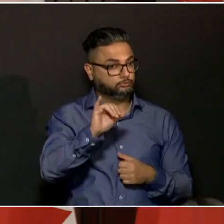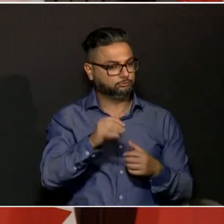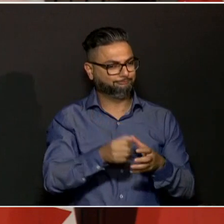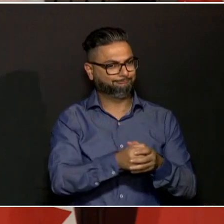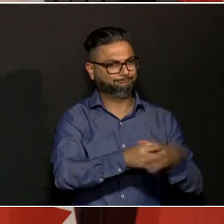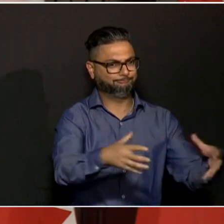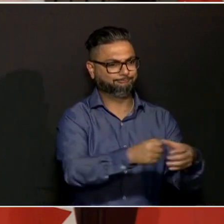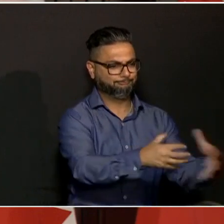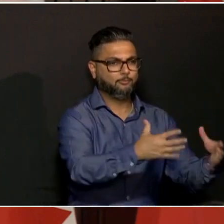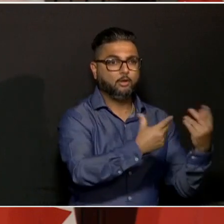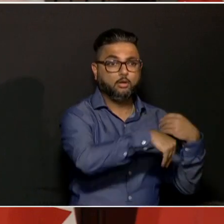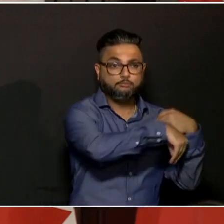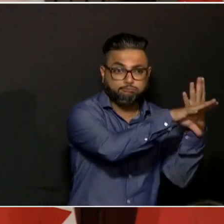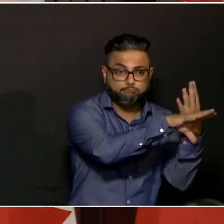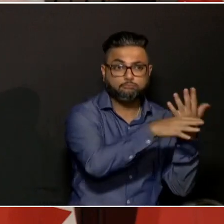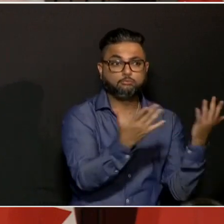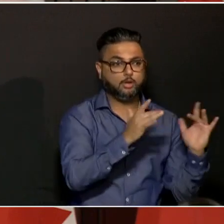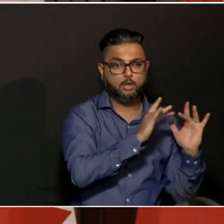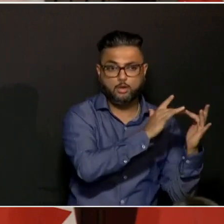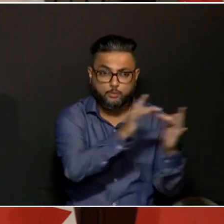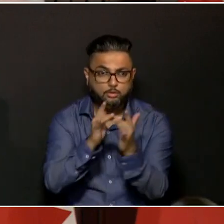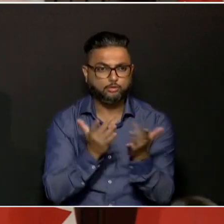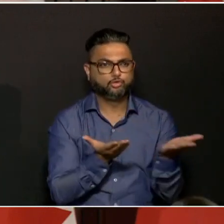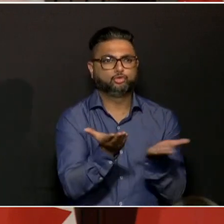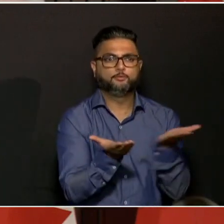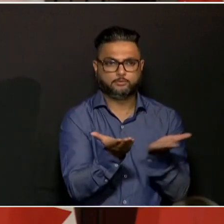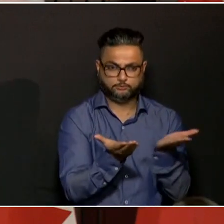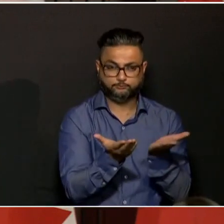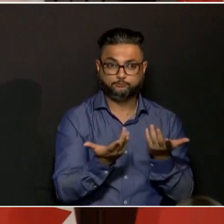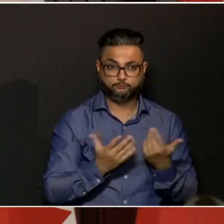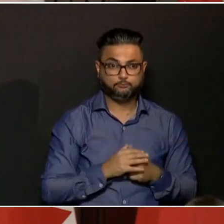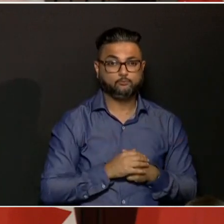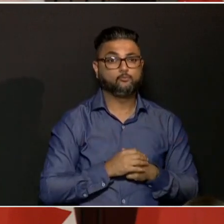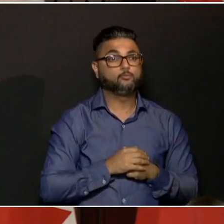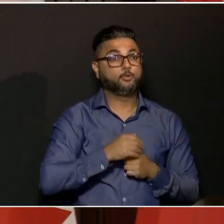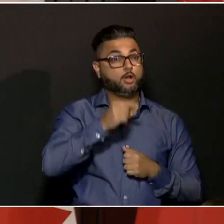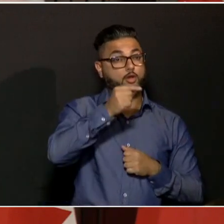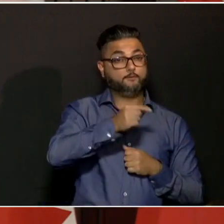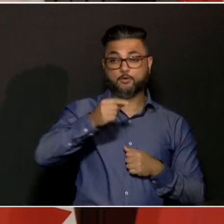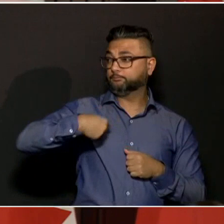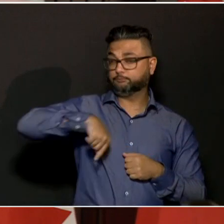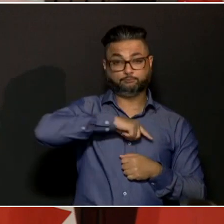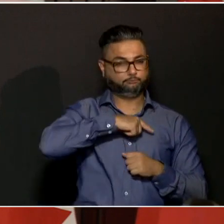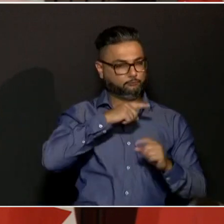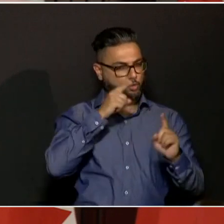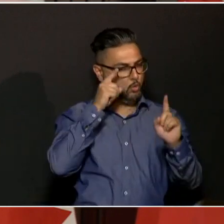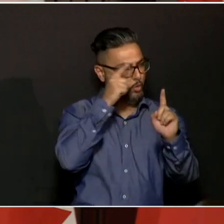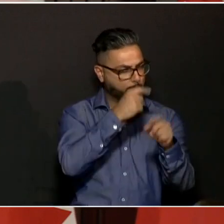and virtual healthcare services. Our government continues to work to keep hospital